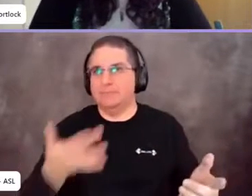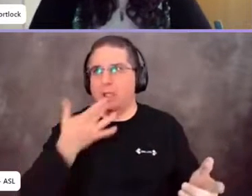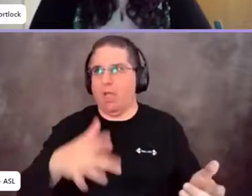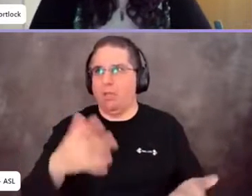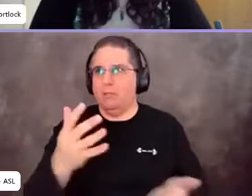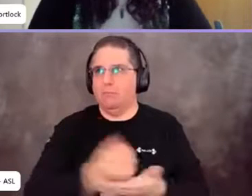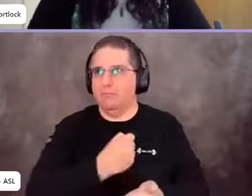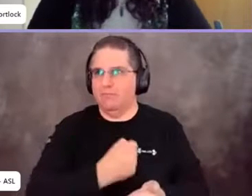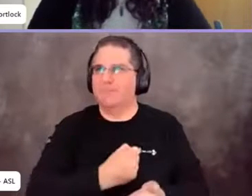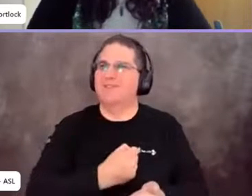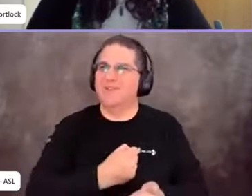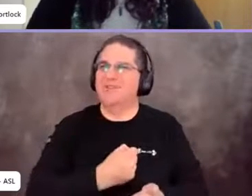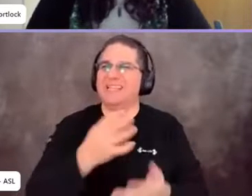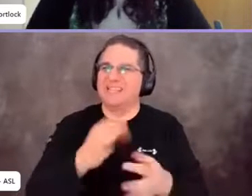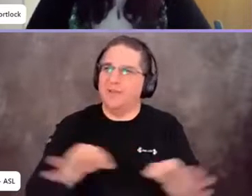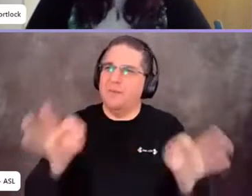right time or the right person at the